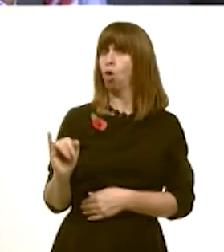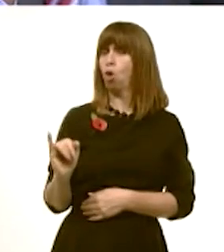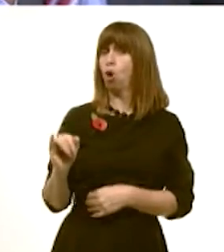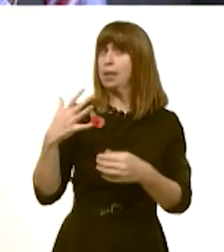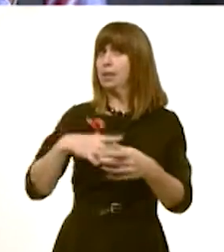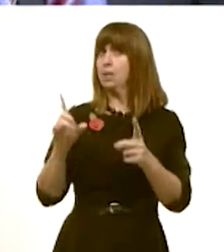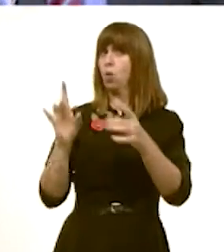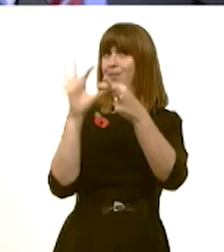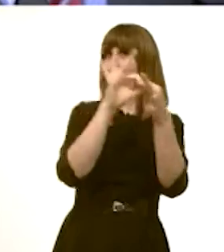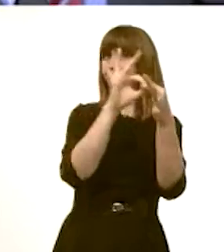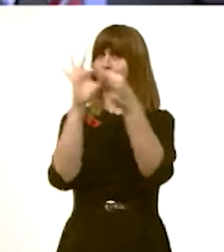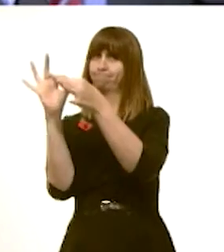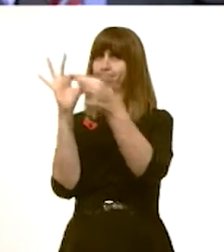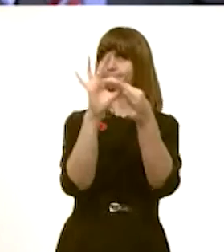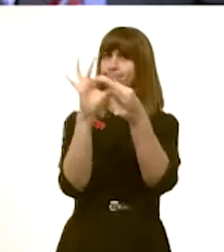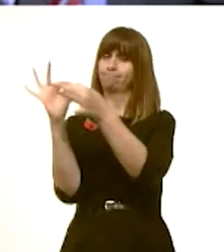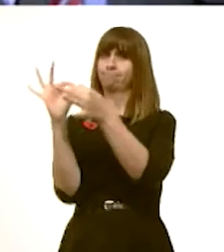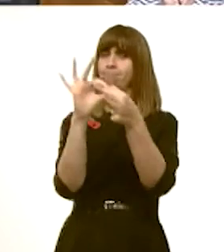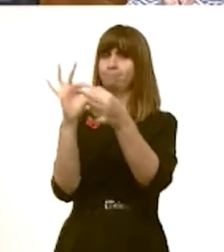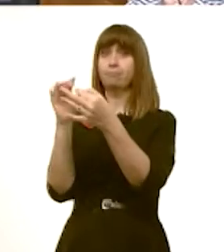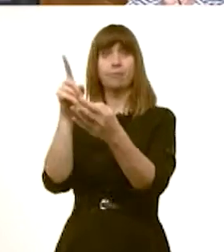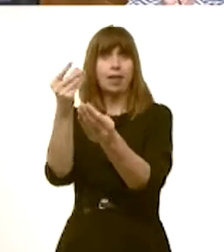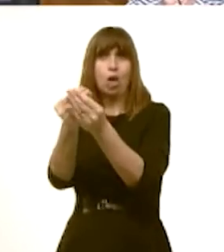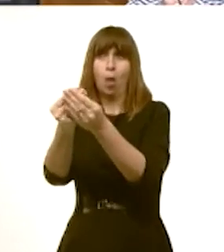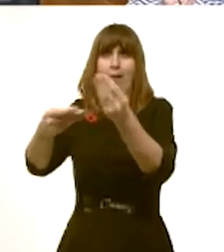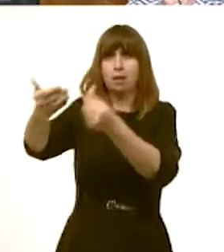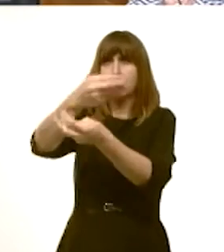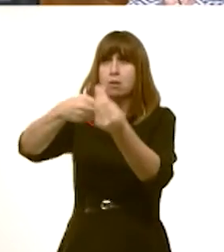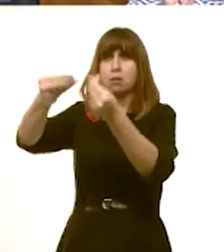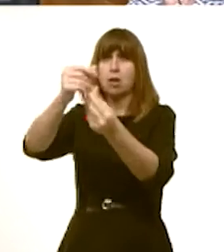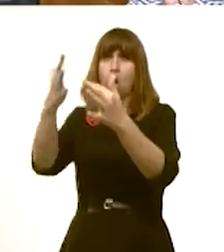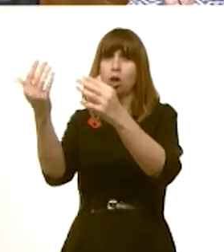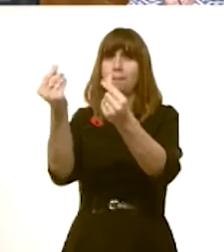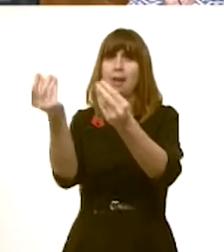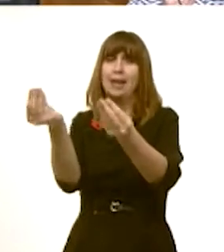work together. The reality is that it is an economic region; there's a lot of cross-border flow, as is